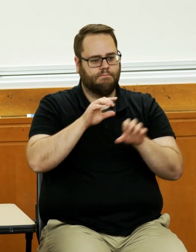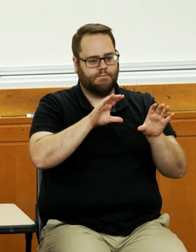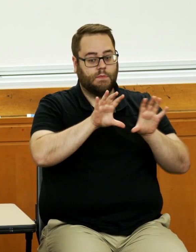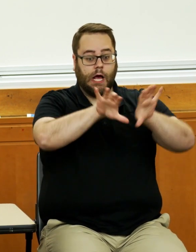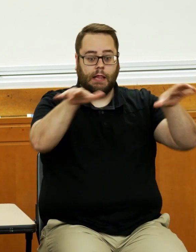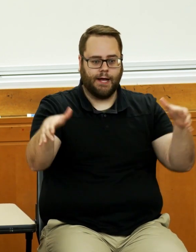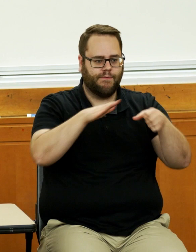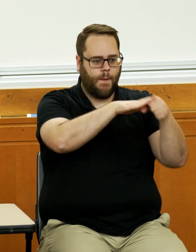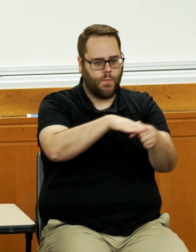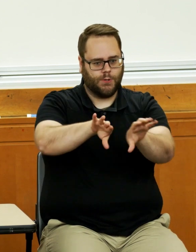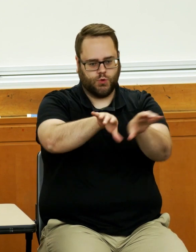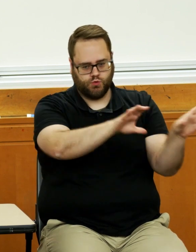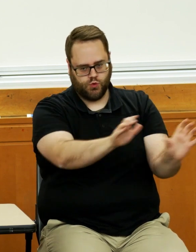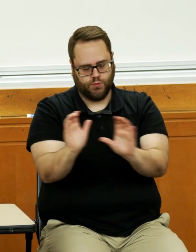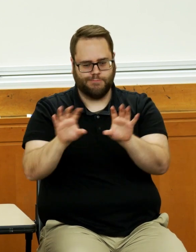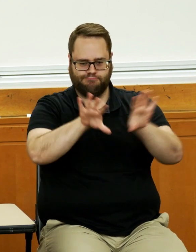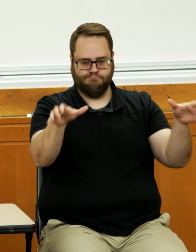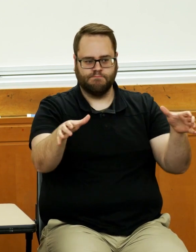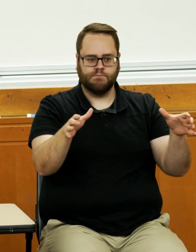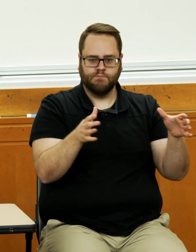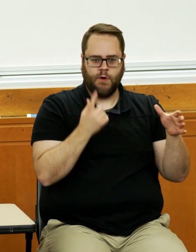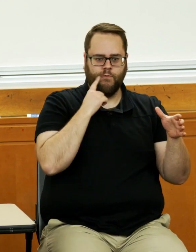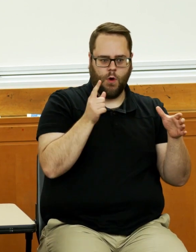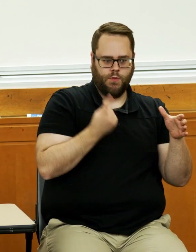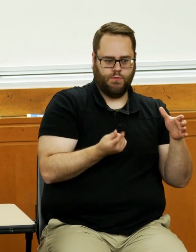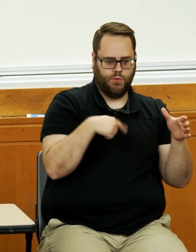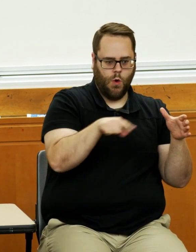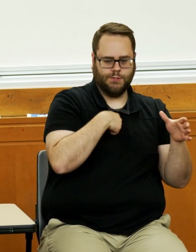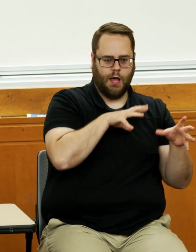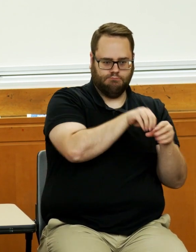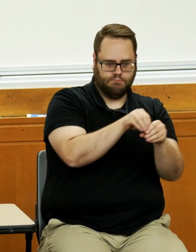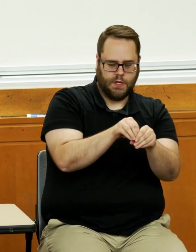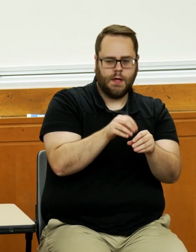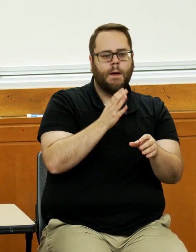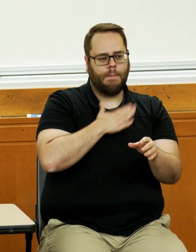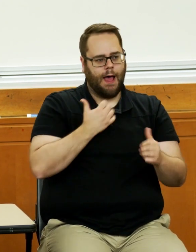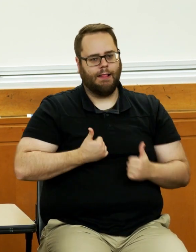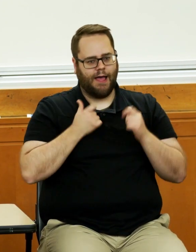especially the oppressed groups to which I belong, my life's mission. That's not to say that I'm